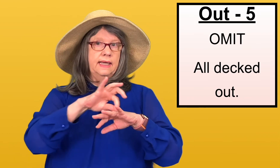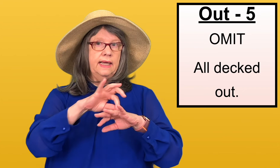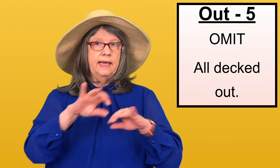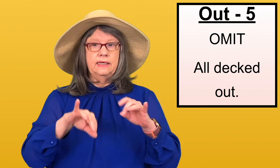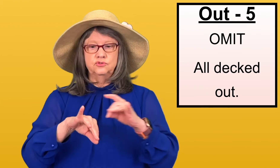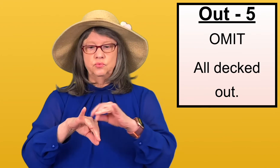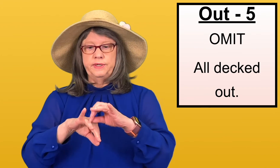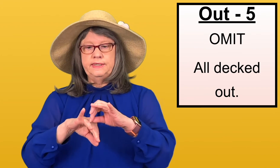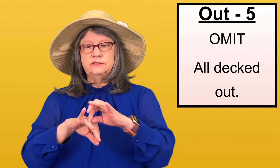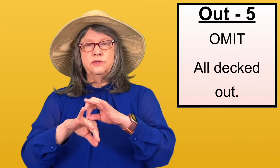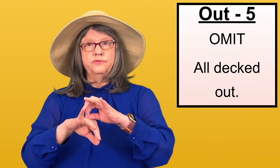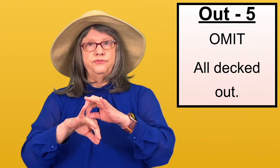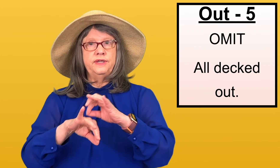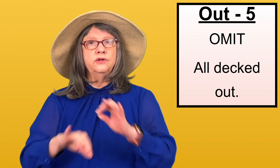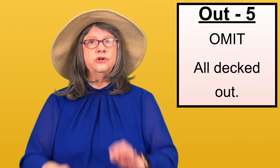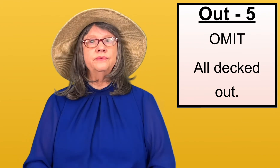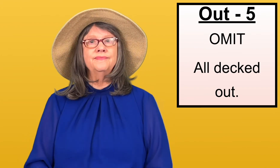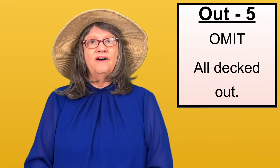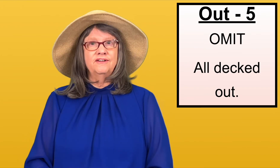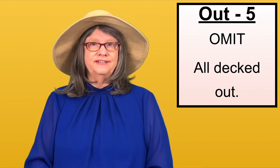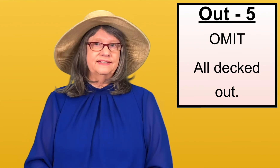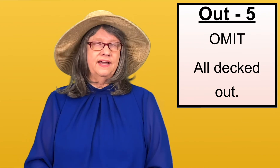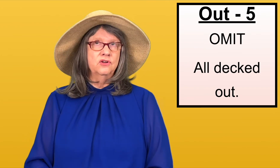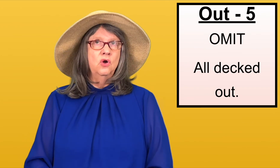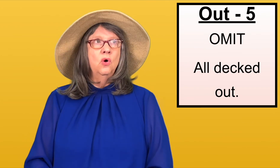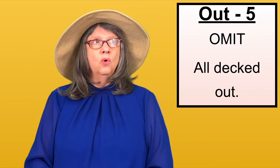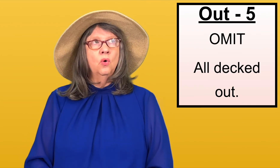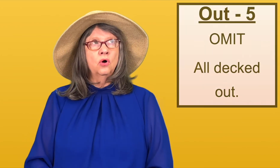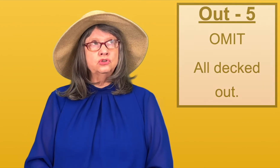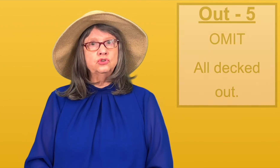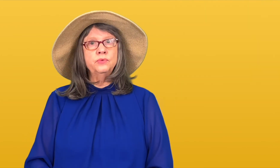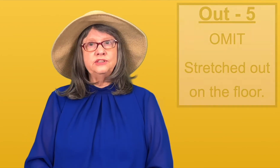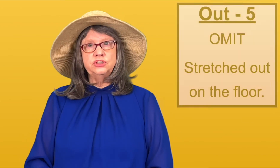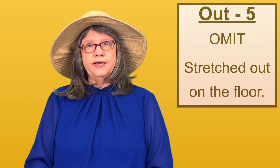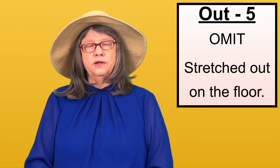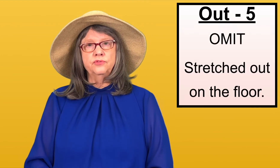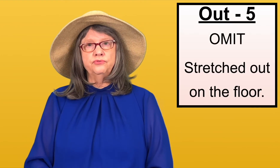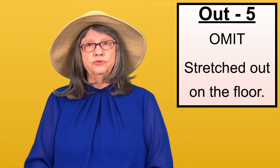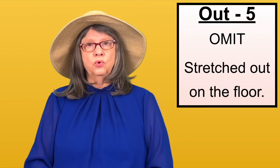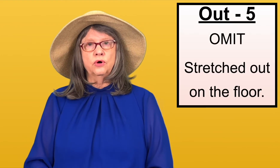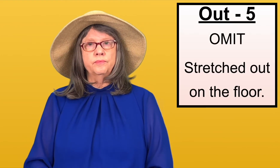has rings on fingers. All decked out. Or, stretched out on the floor. You